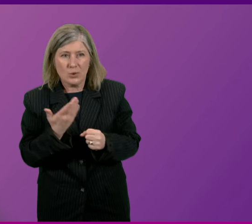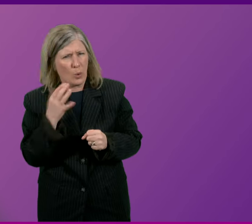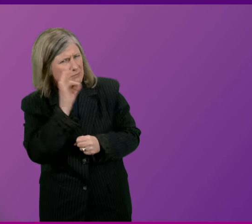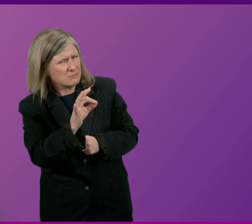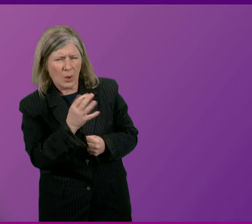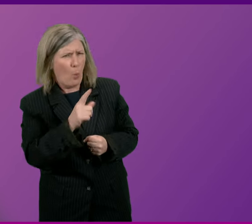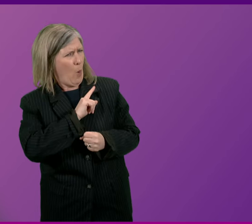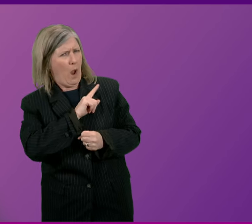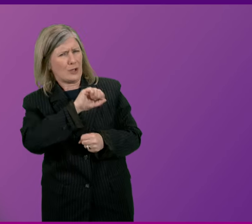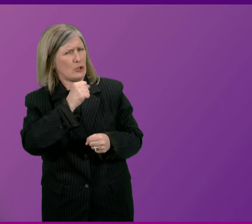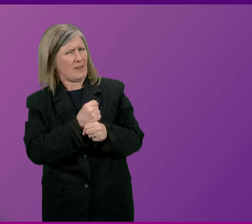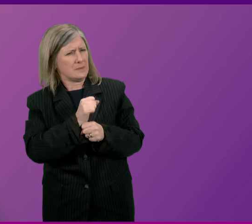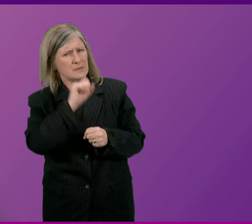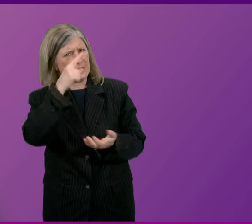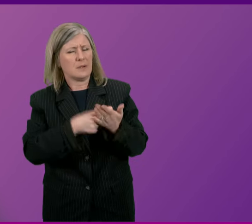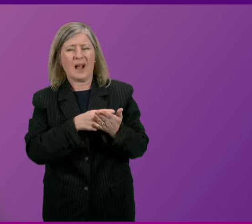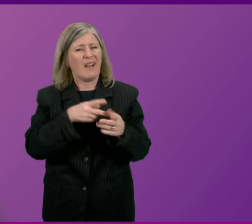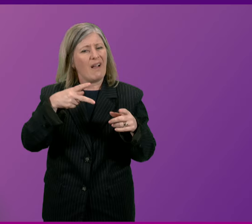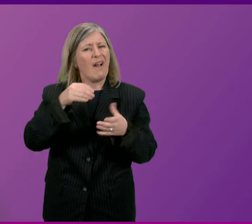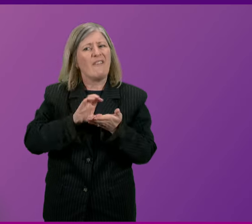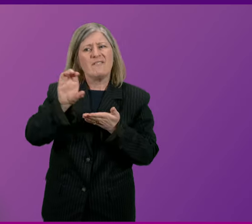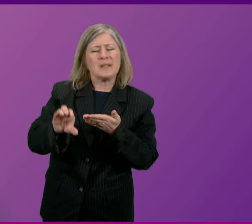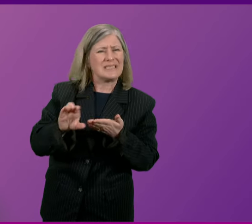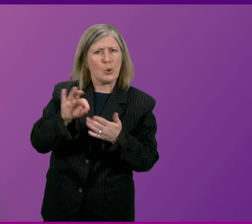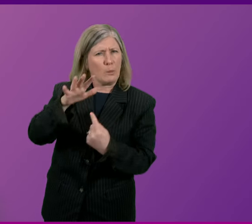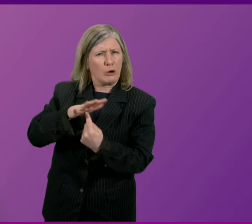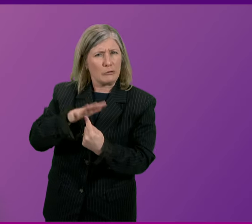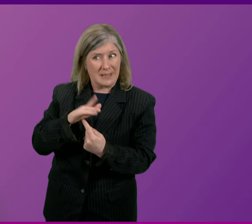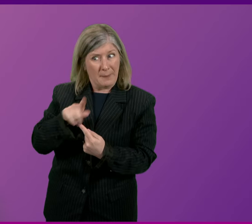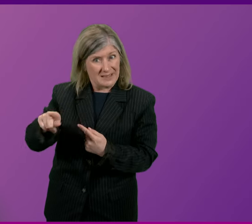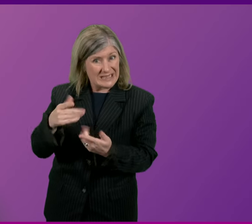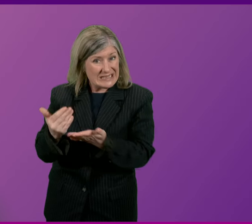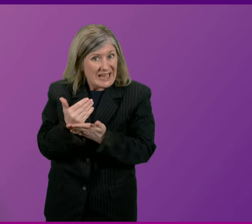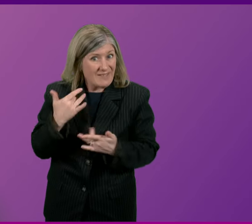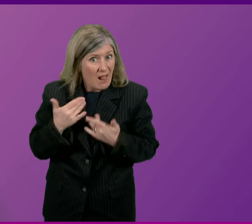decided that funding for such an initiative is not a priority when it is saving lives?